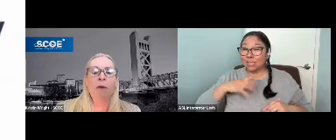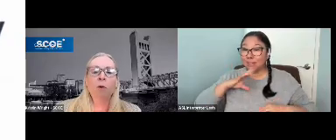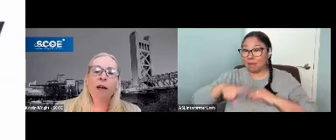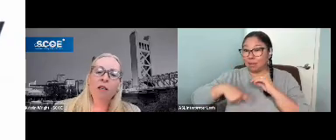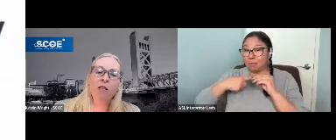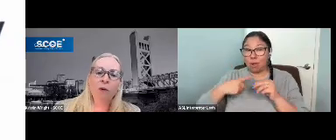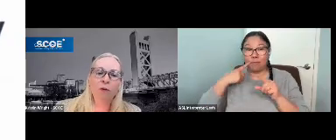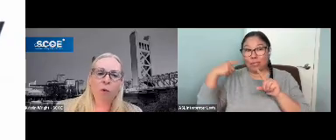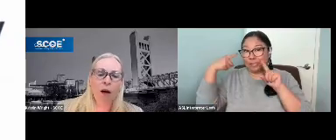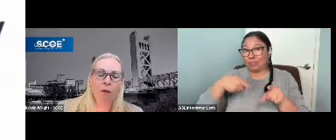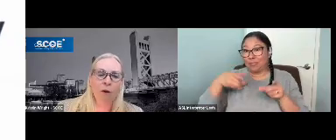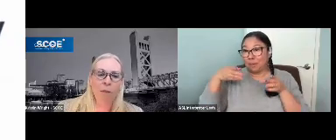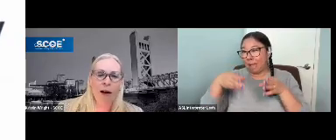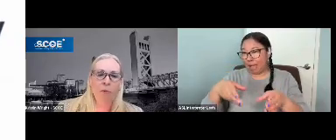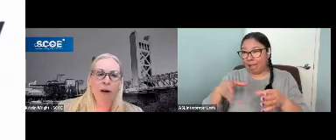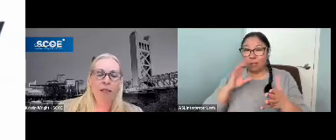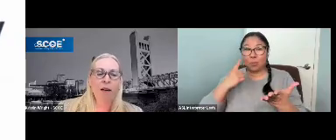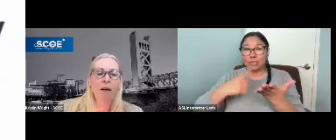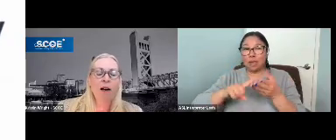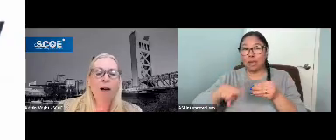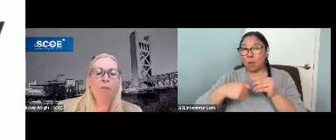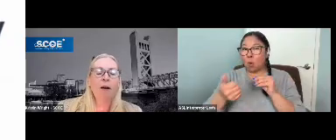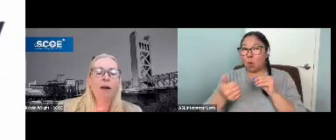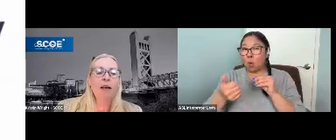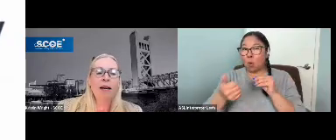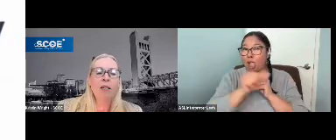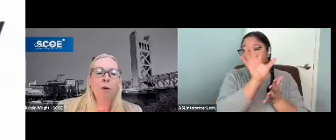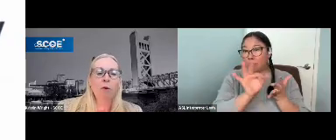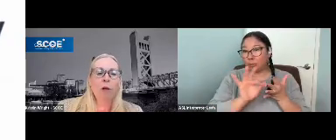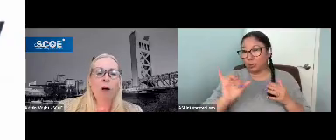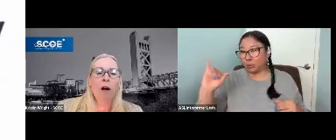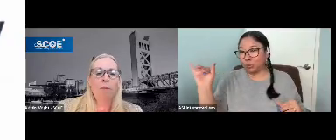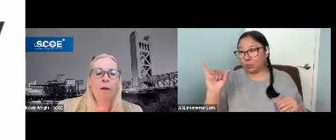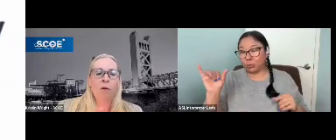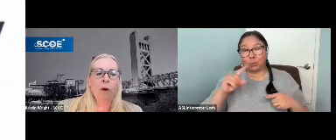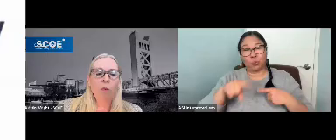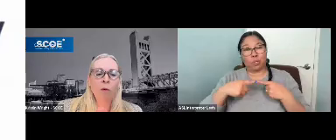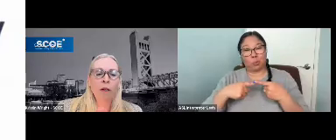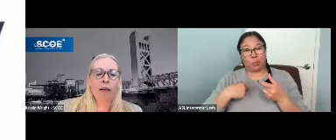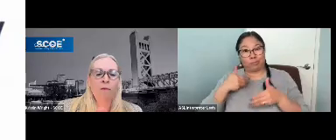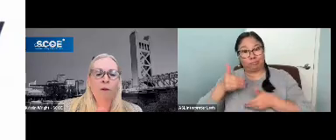pathway. And we'll get into a few other pathways um as we move along, but the one we're really